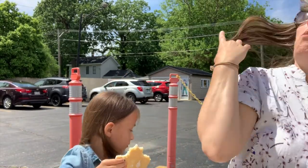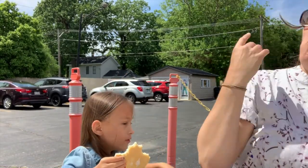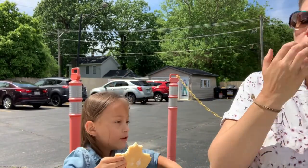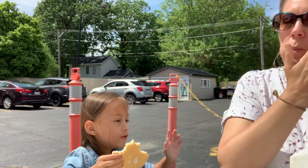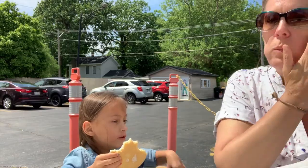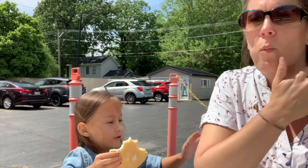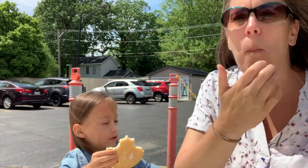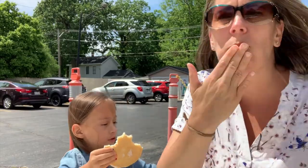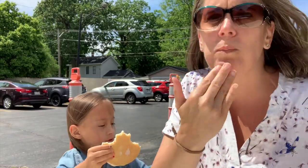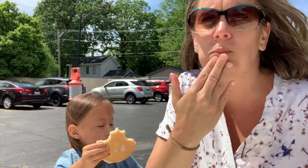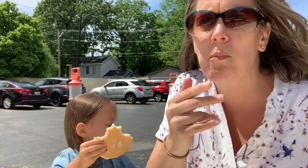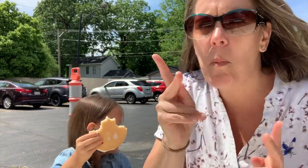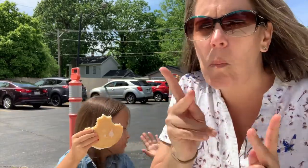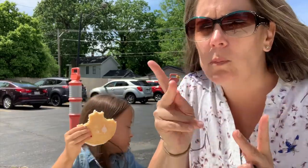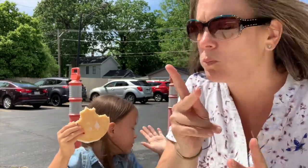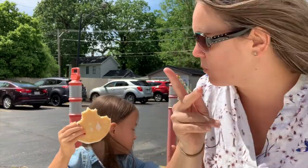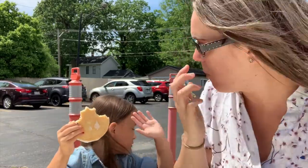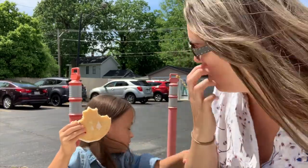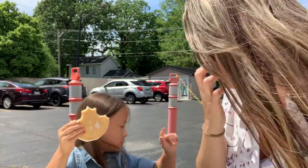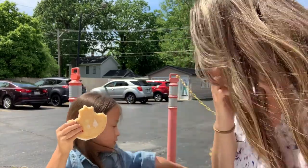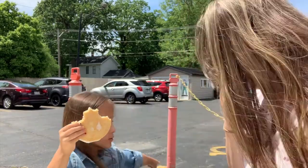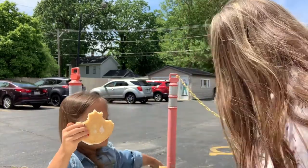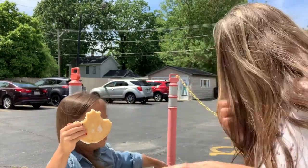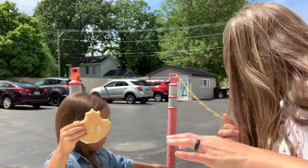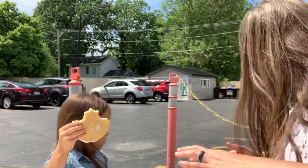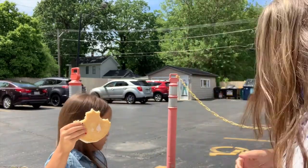Sweet people here. Mom, look there!